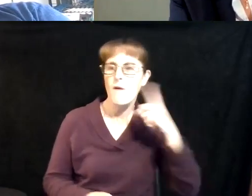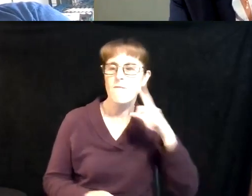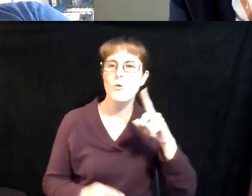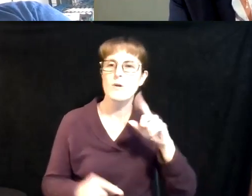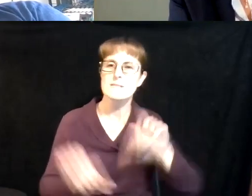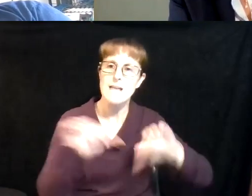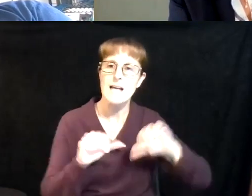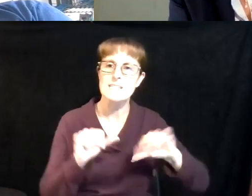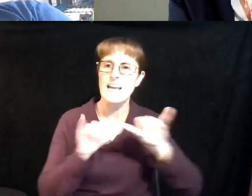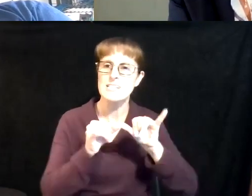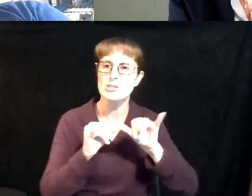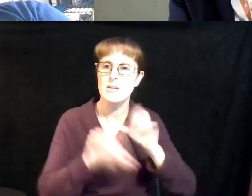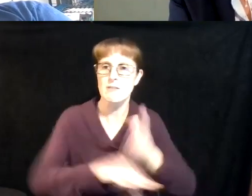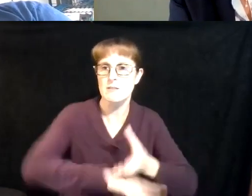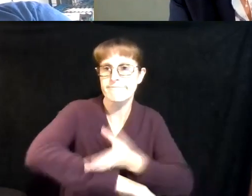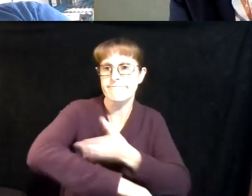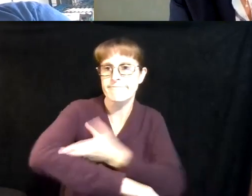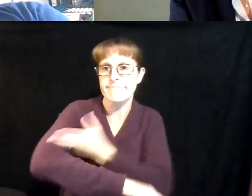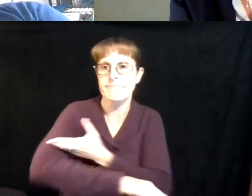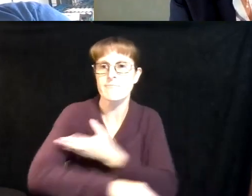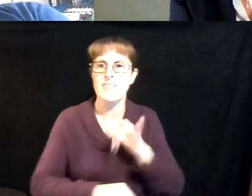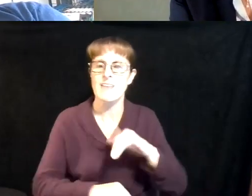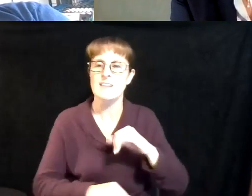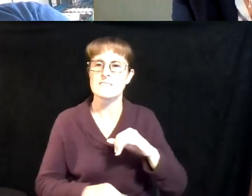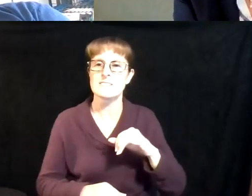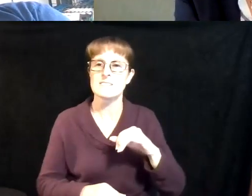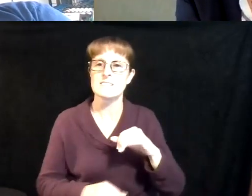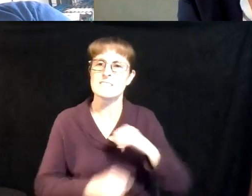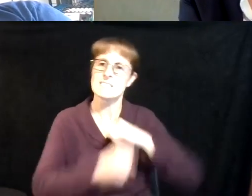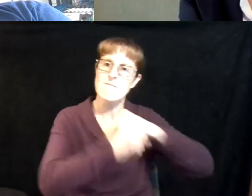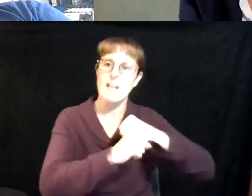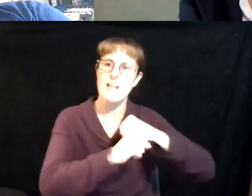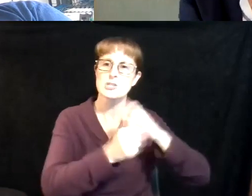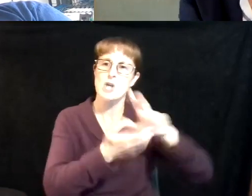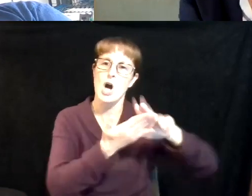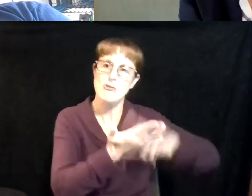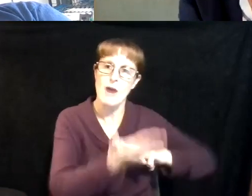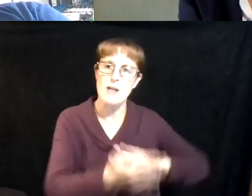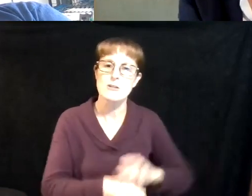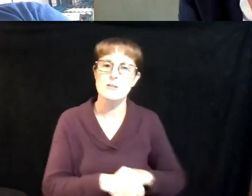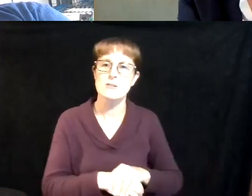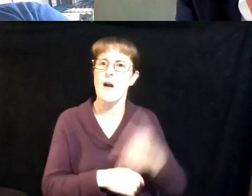best-known as a defense contractor and for developing advanced missile systems.